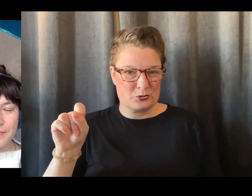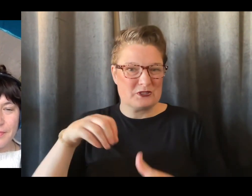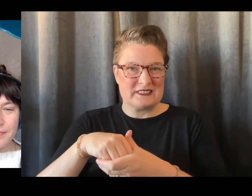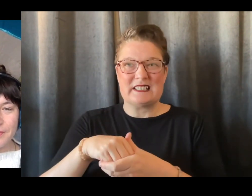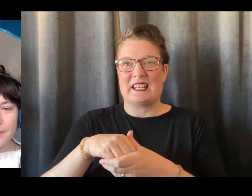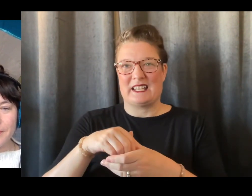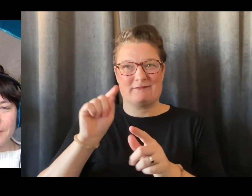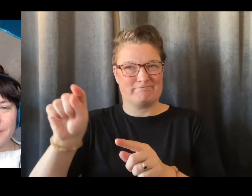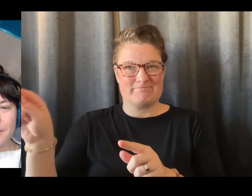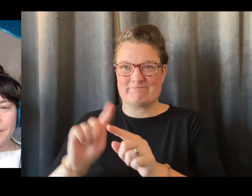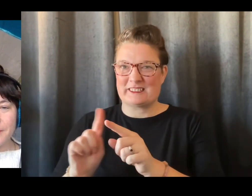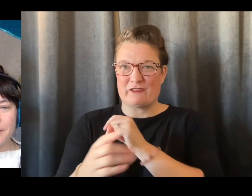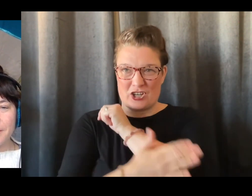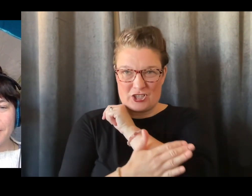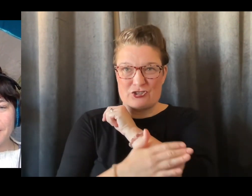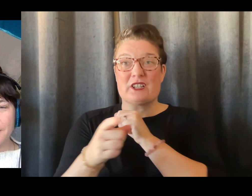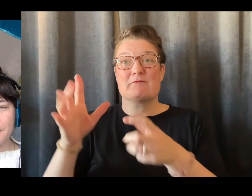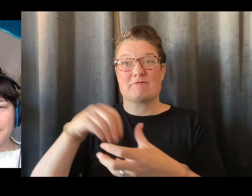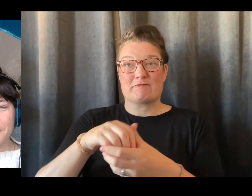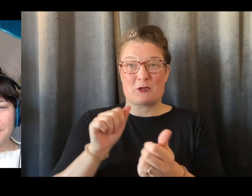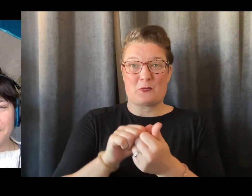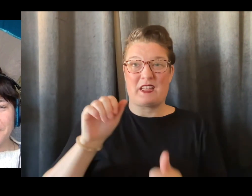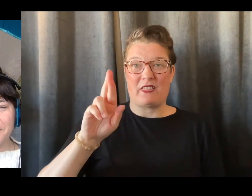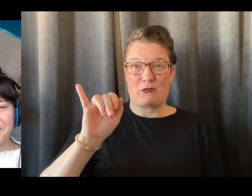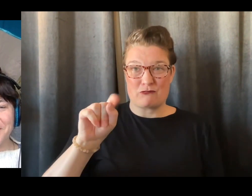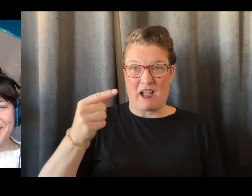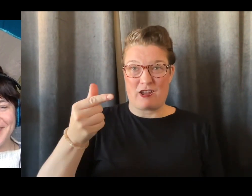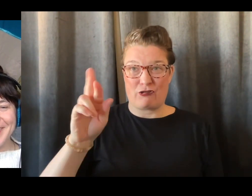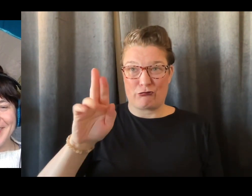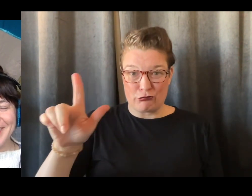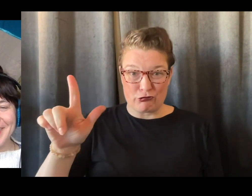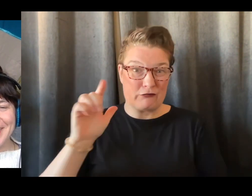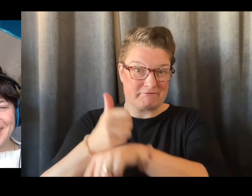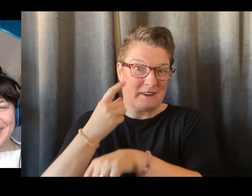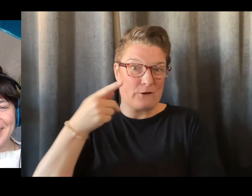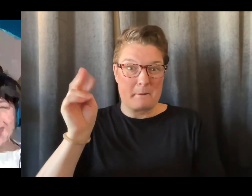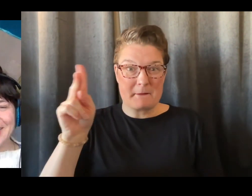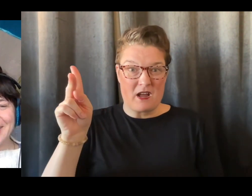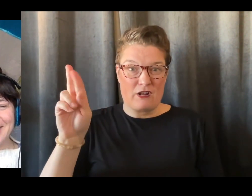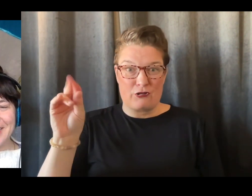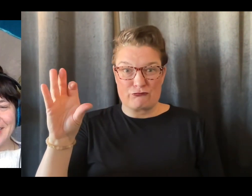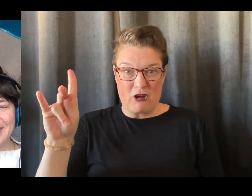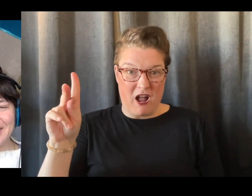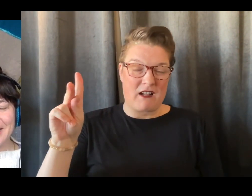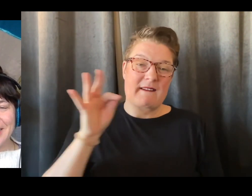Riot Grrrl, created for punk rock feminist expression, she works with Mizna, an Arab Muslim Arts Journal.